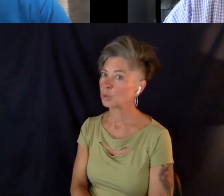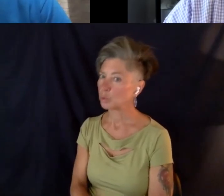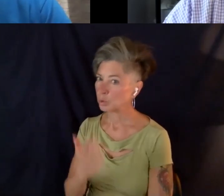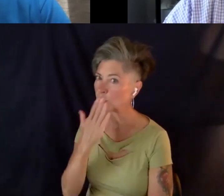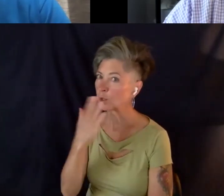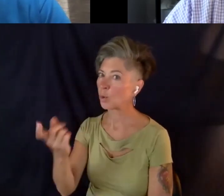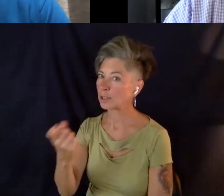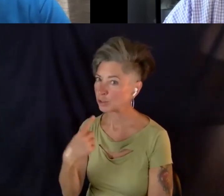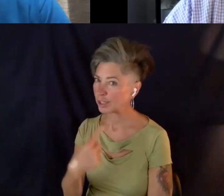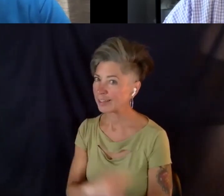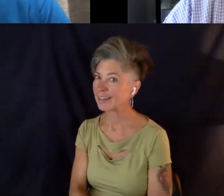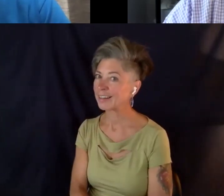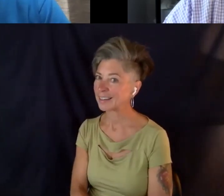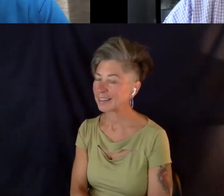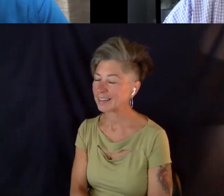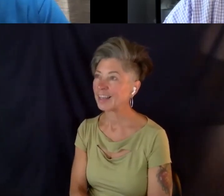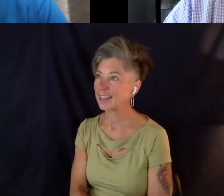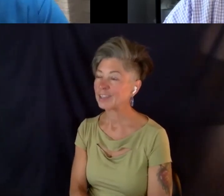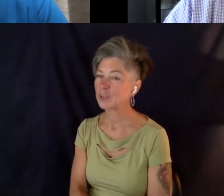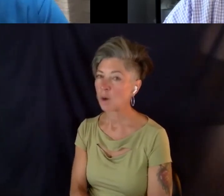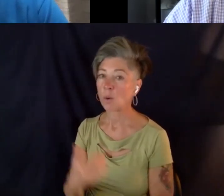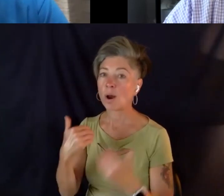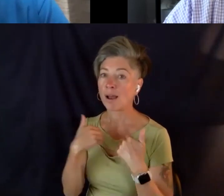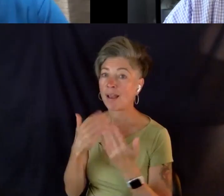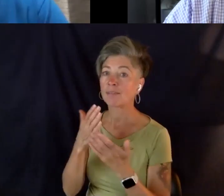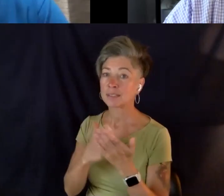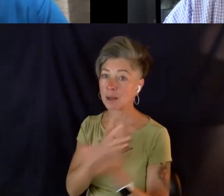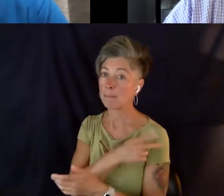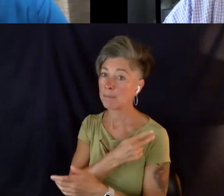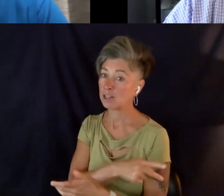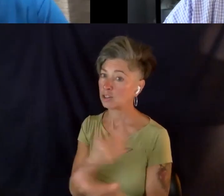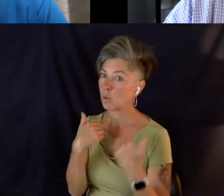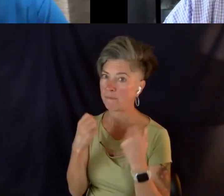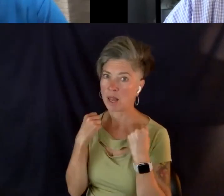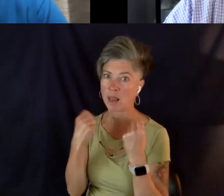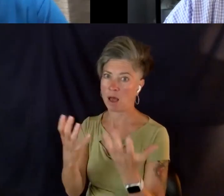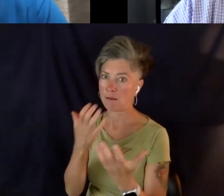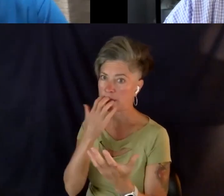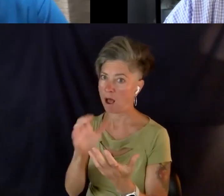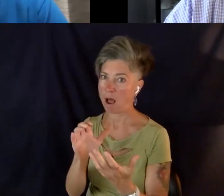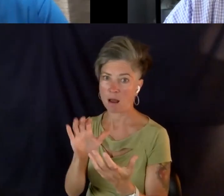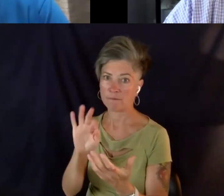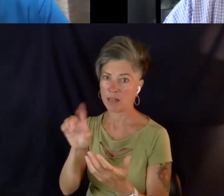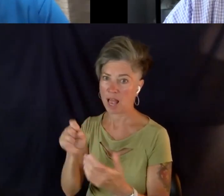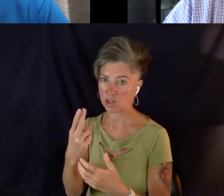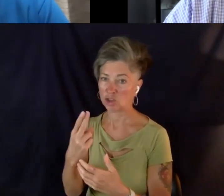So I have some patients that have a lot of hot flashes and what we typically do is treat them.